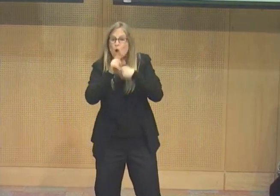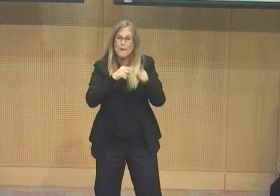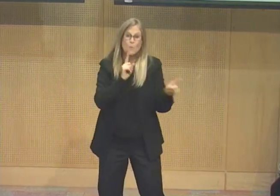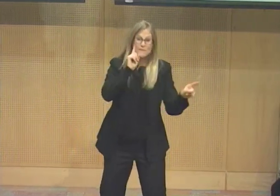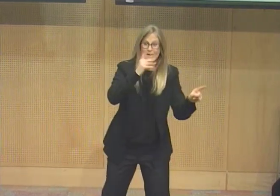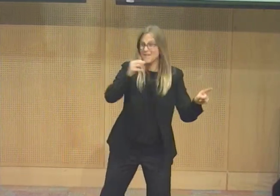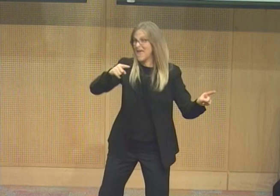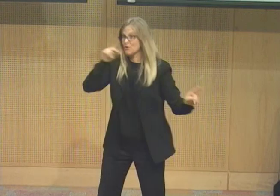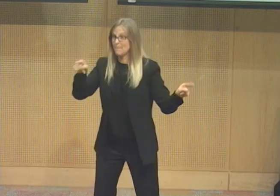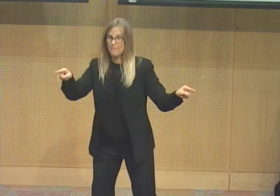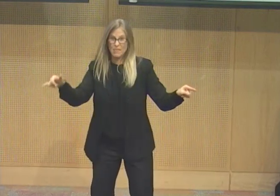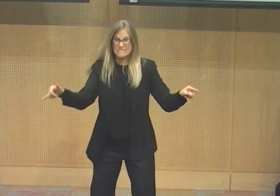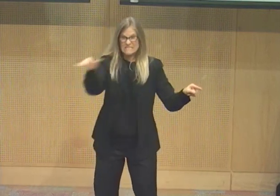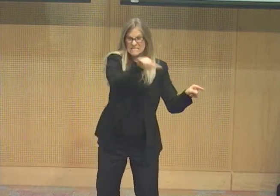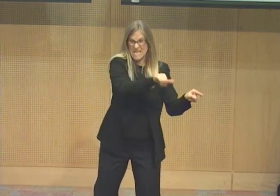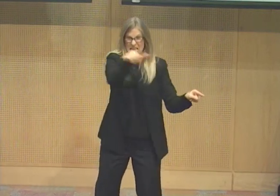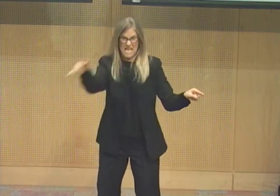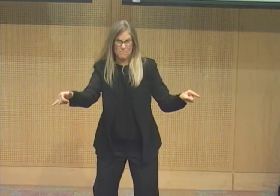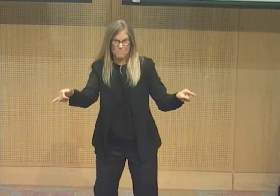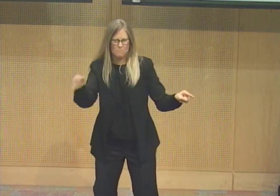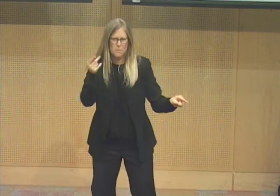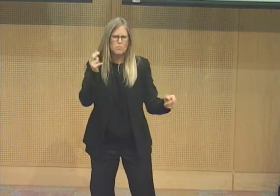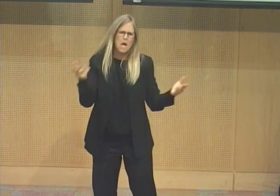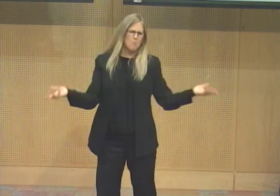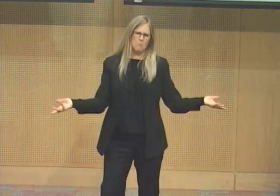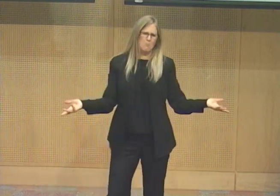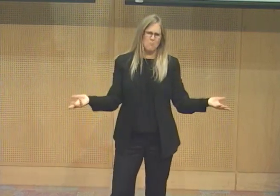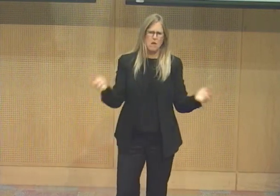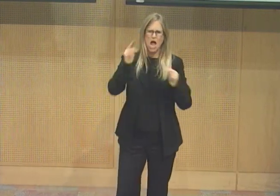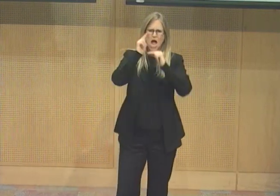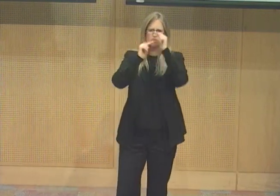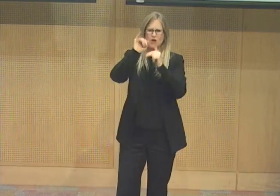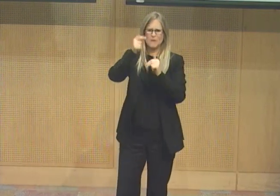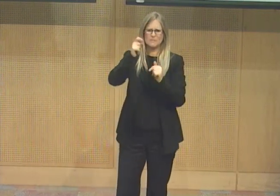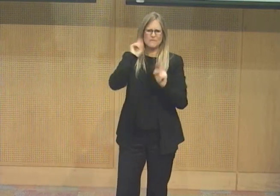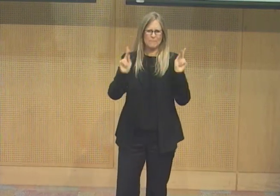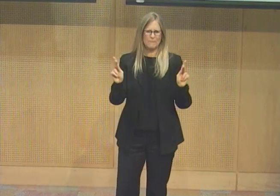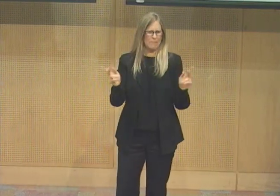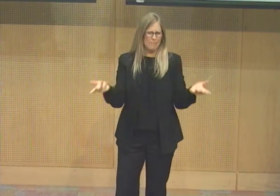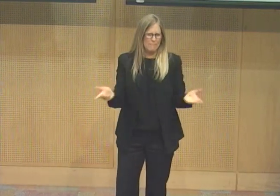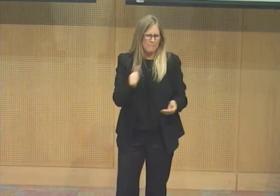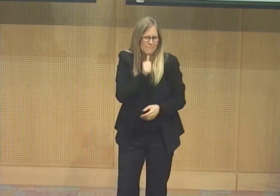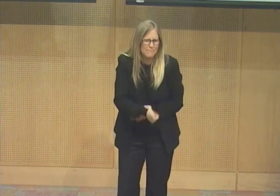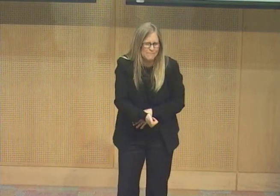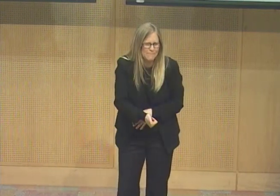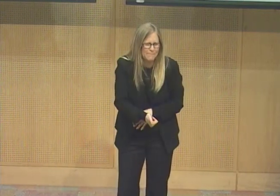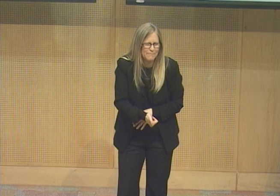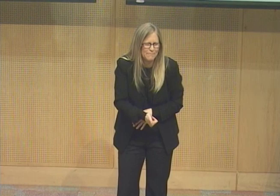talk about and describe Deaf and hearing people using the same terms, then the constructed image will be